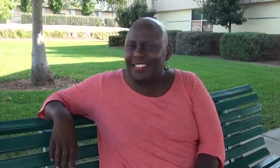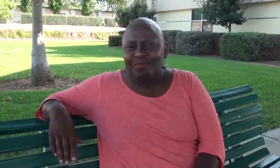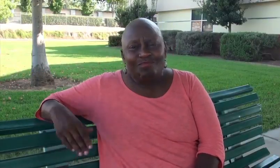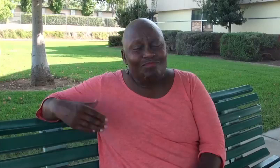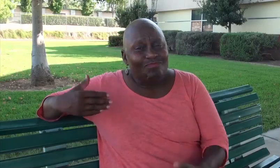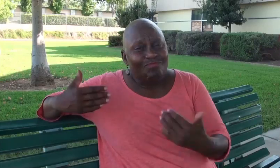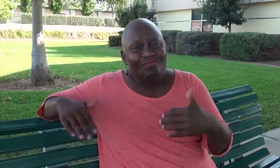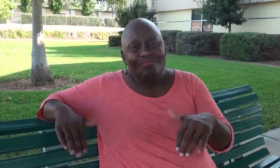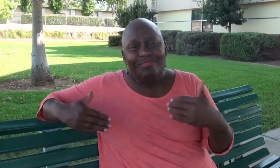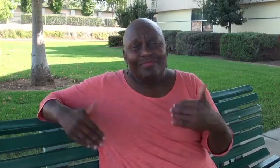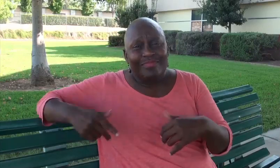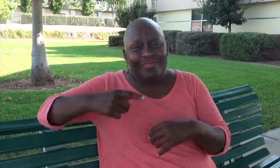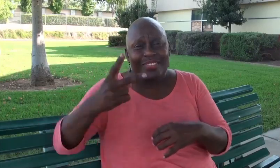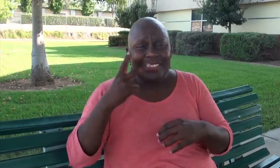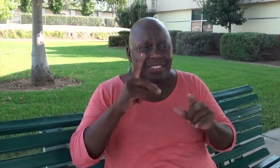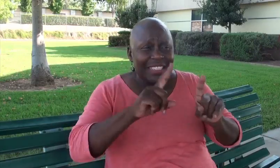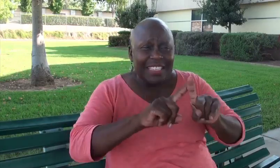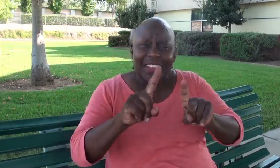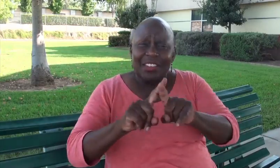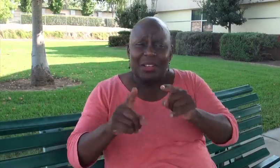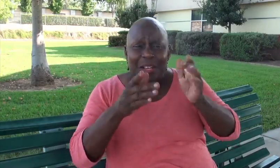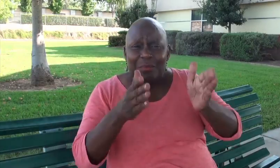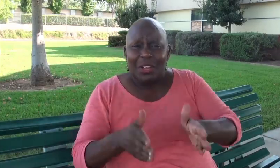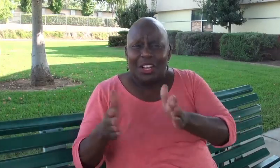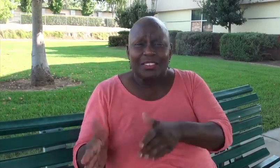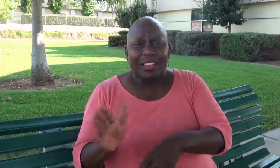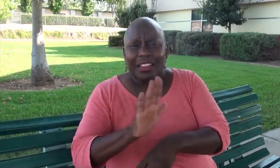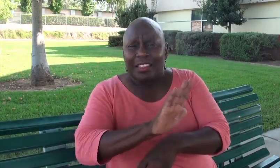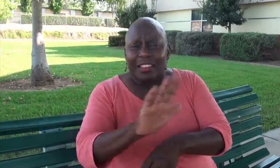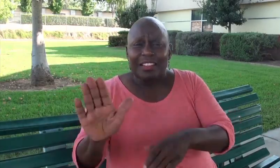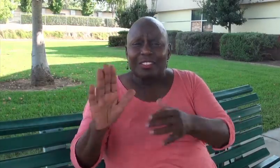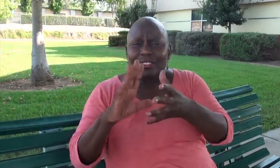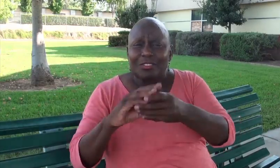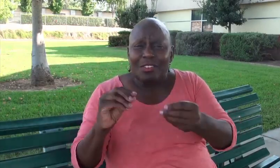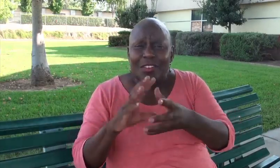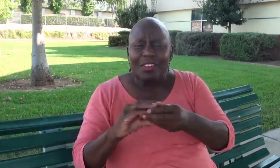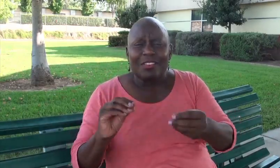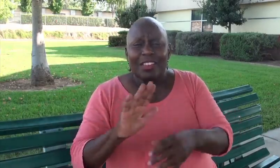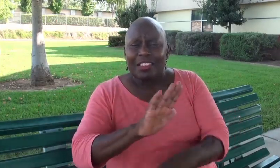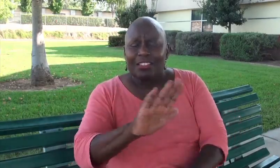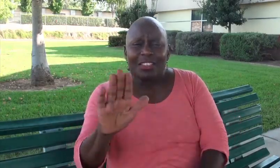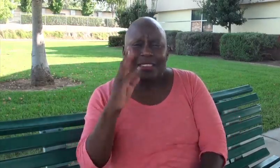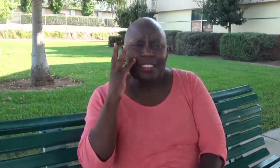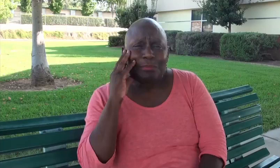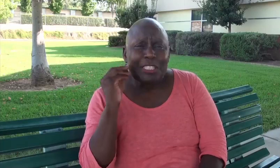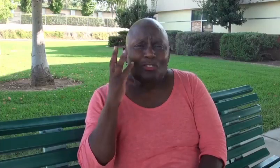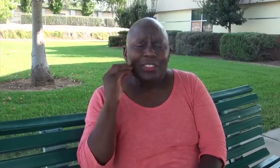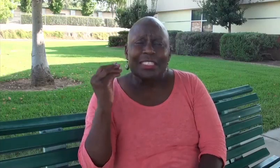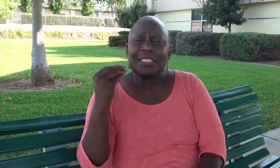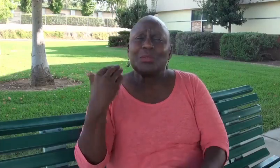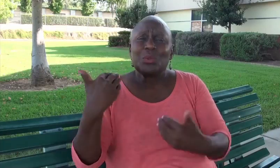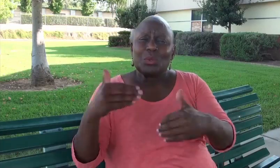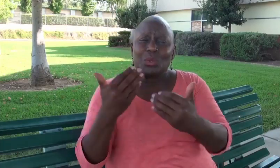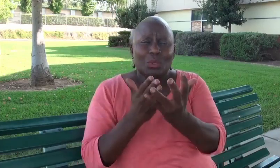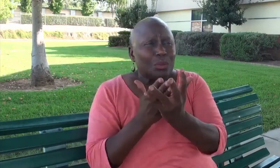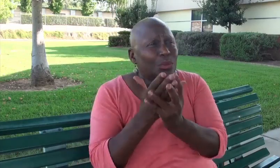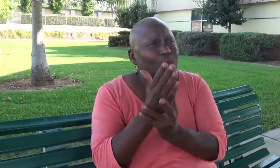Laurene: Now you have had the chance to learn from the stories of a variety of individuals.